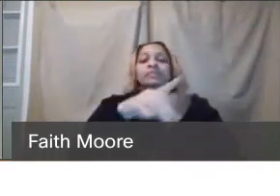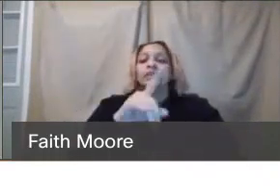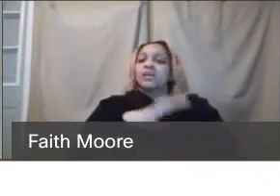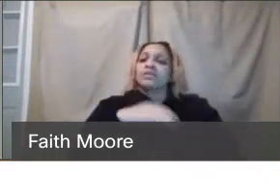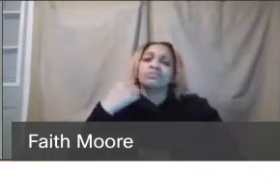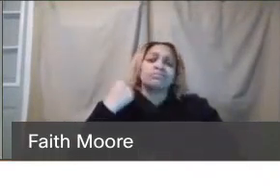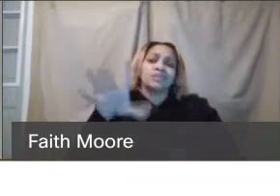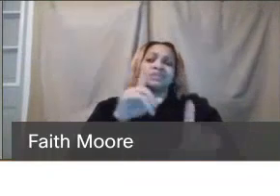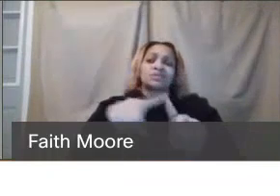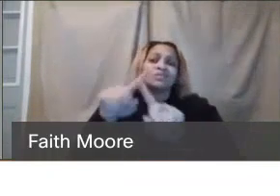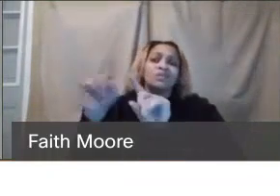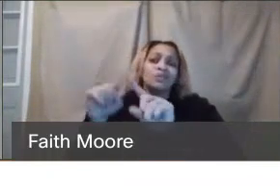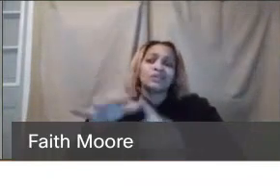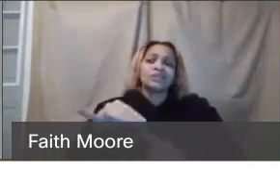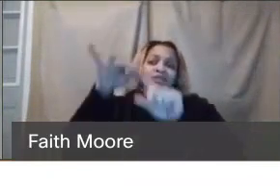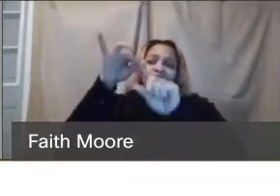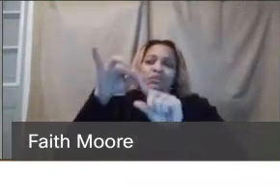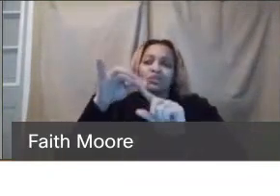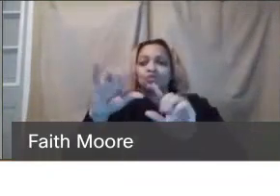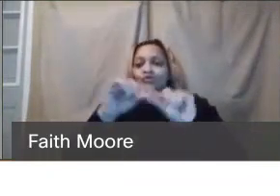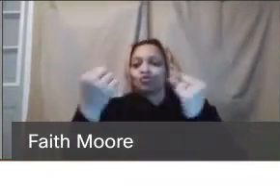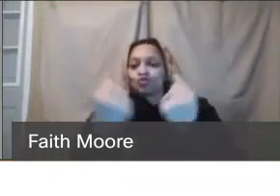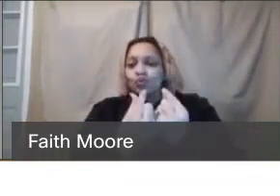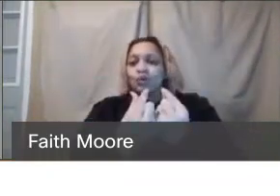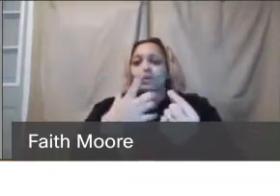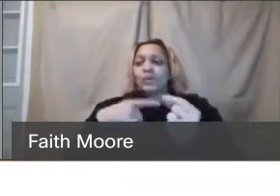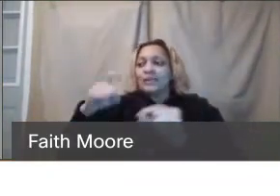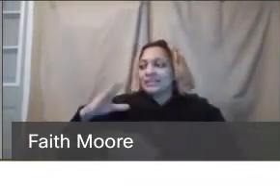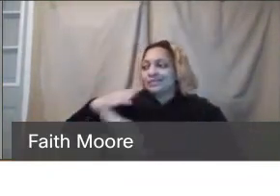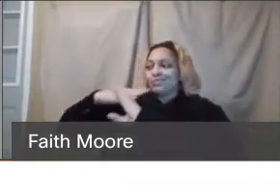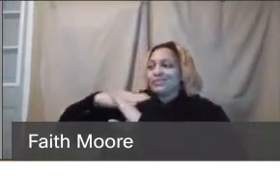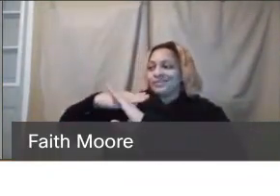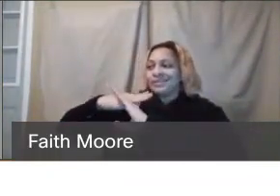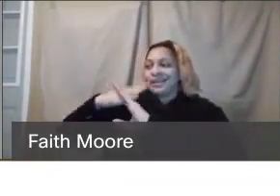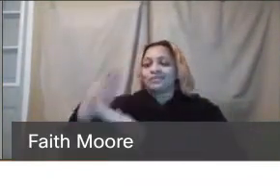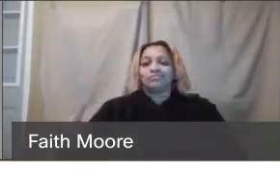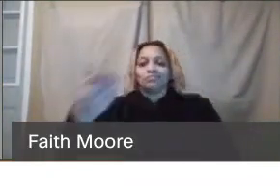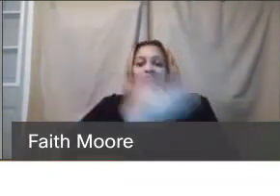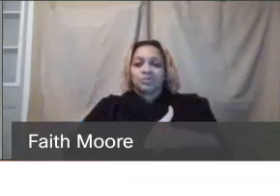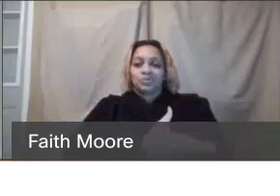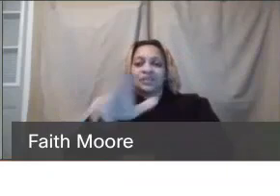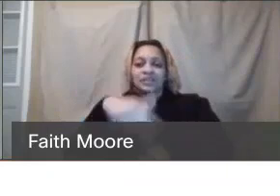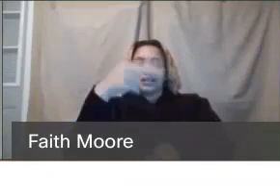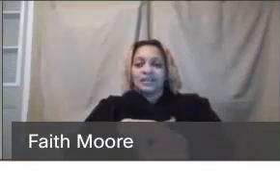Groups to protect and enhance the area around the national park service land and the White House. Obviously.